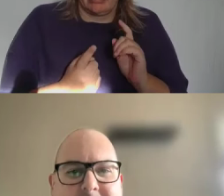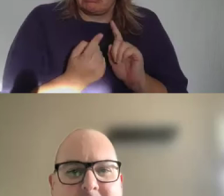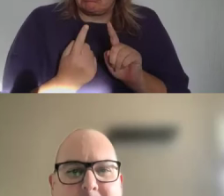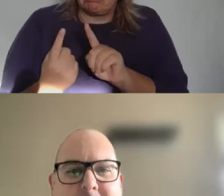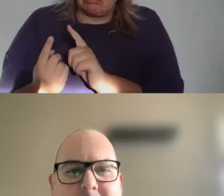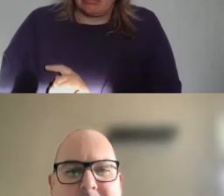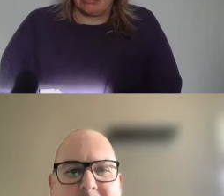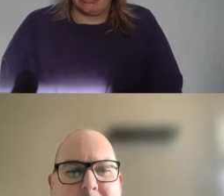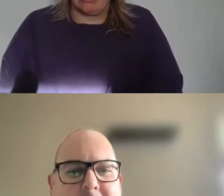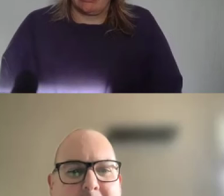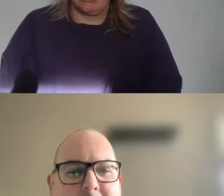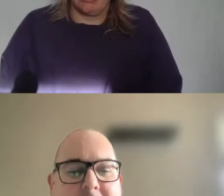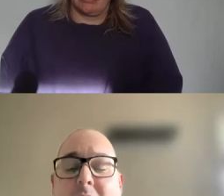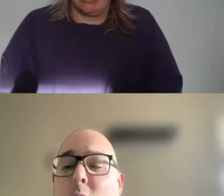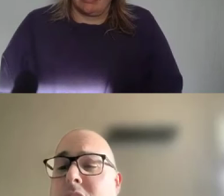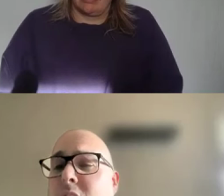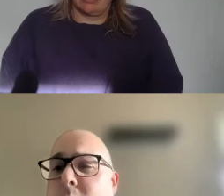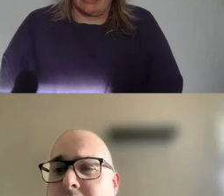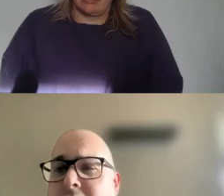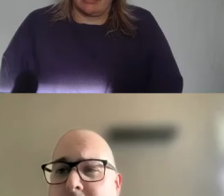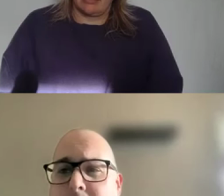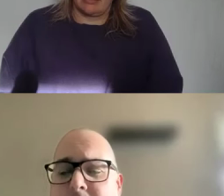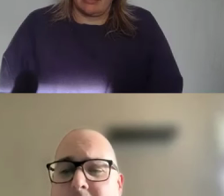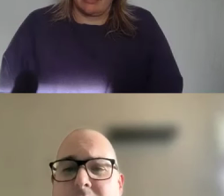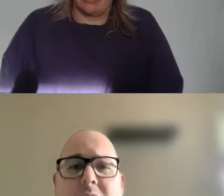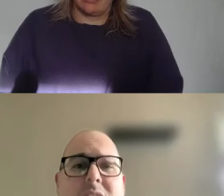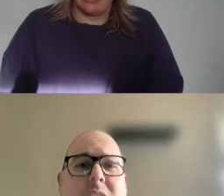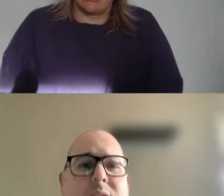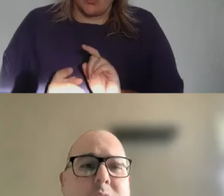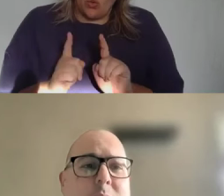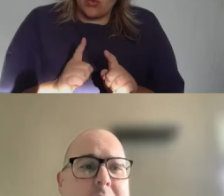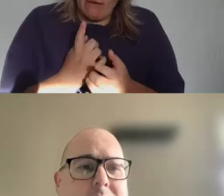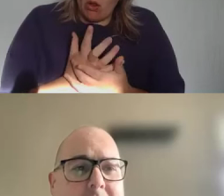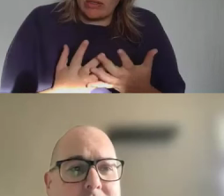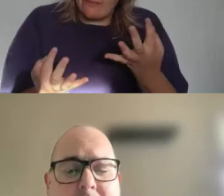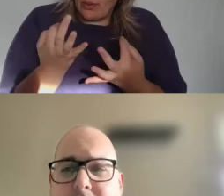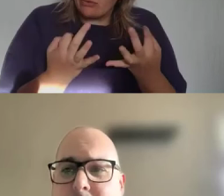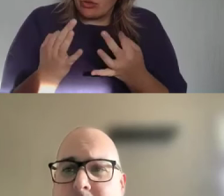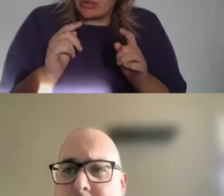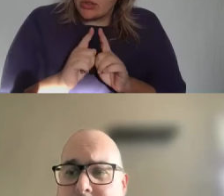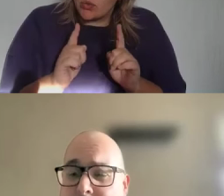Incredible how fast people are going. Also, the questions are coming in thick and fast. If you haven't had a chance to do so already,